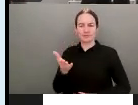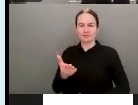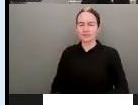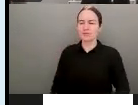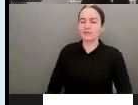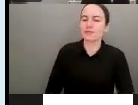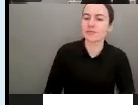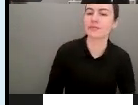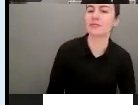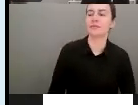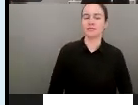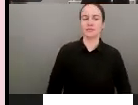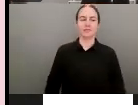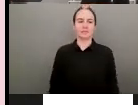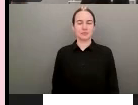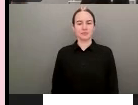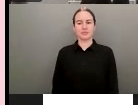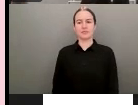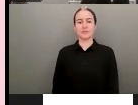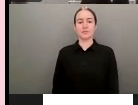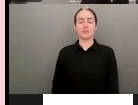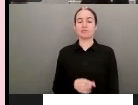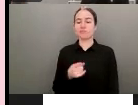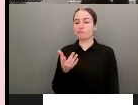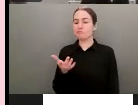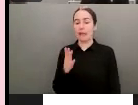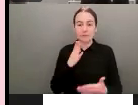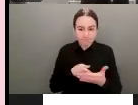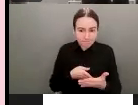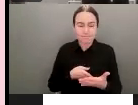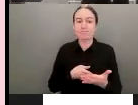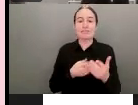Anything you do not find with other methods?